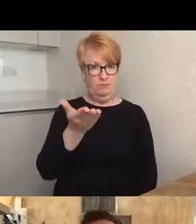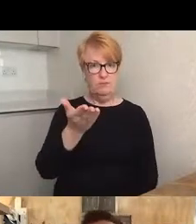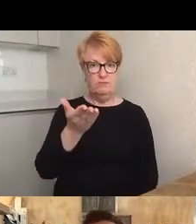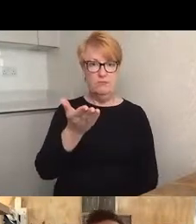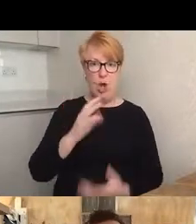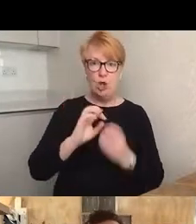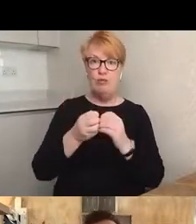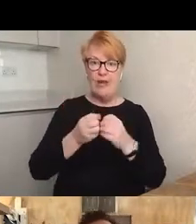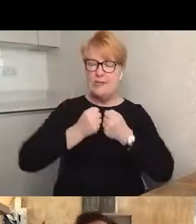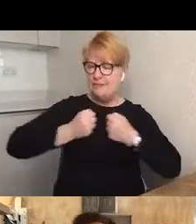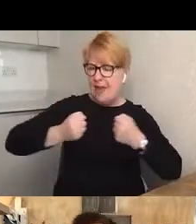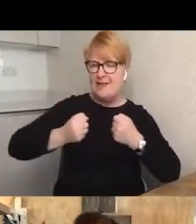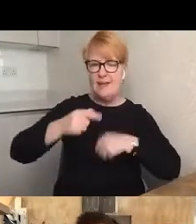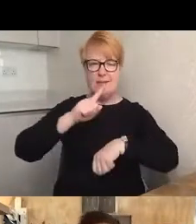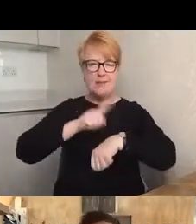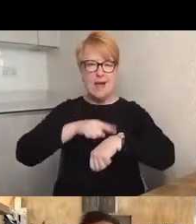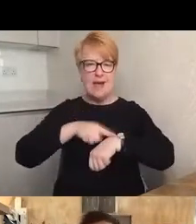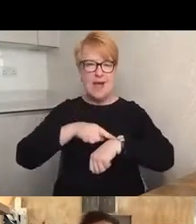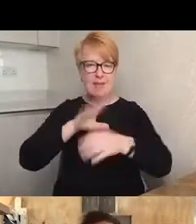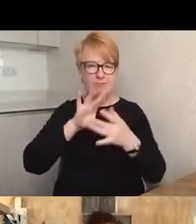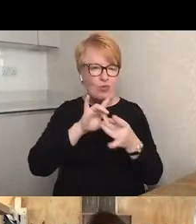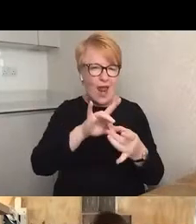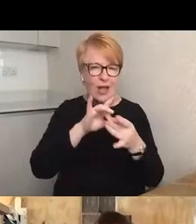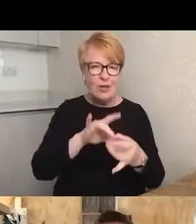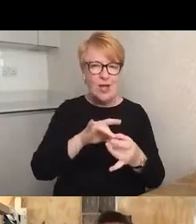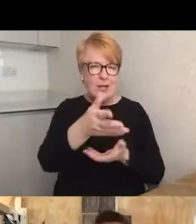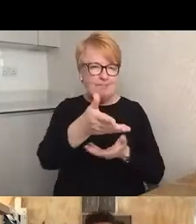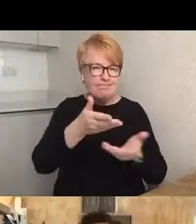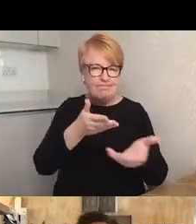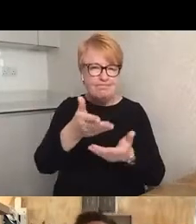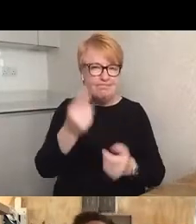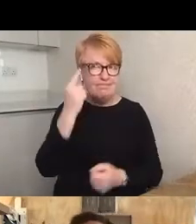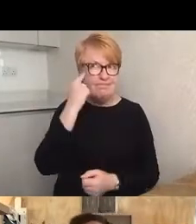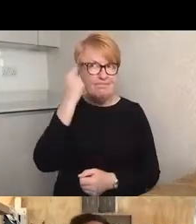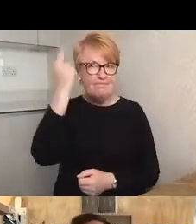relationships, for people to have an exchange for there to be ideas for people to be bored,